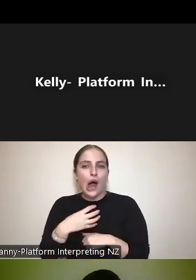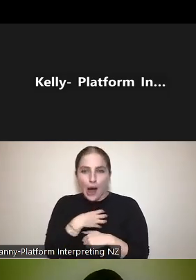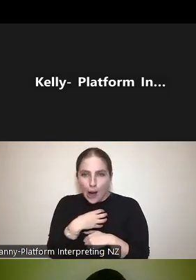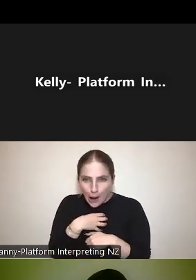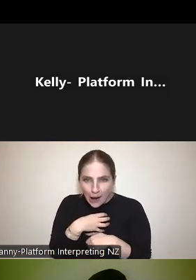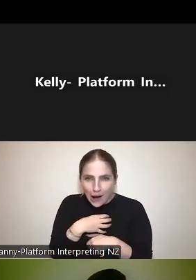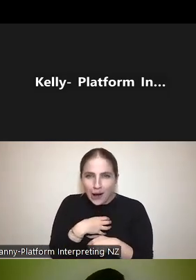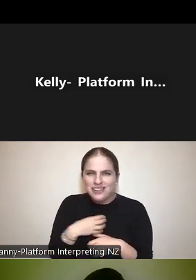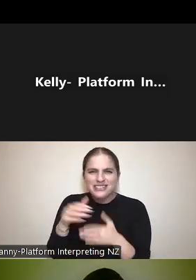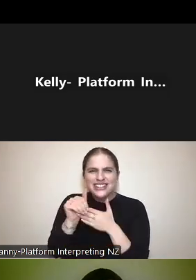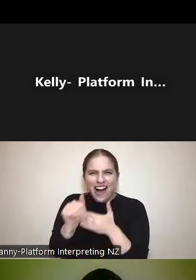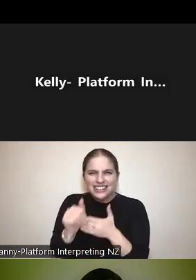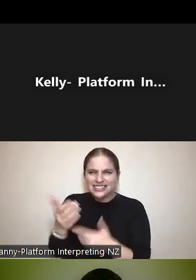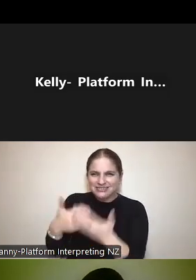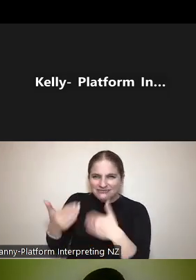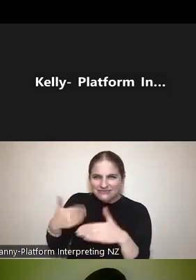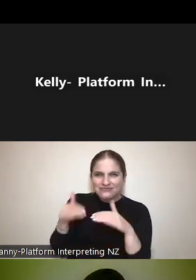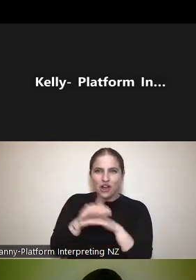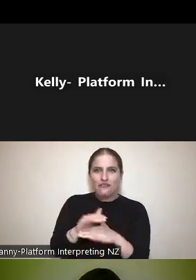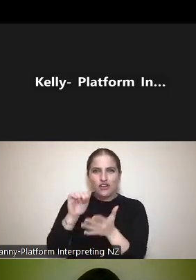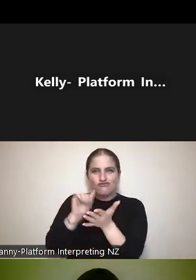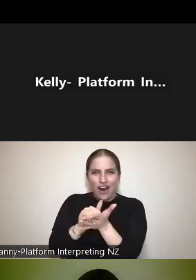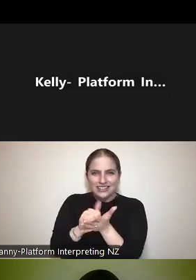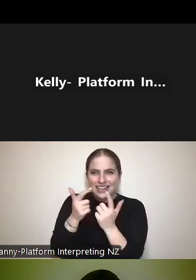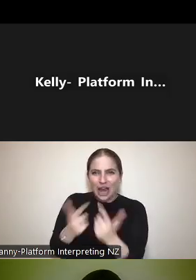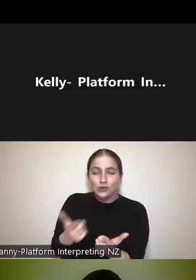in your descriptive notes, in your touch tour, can be really handy.